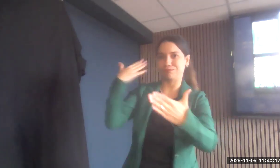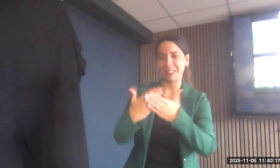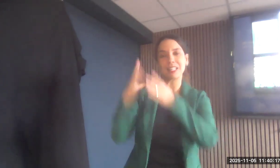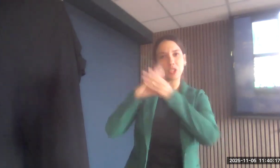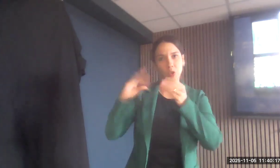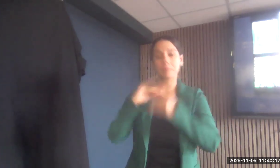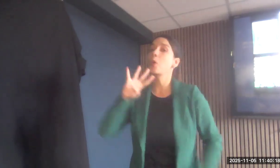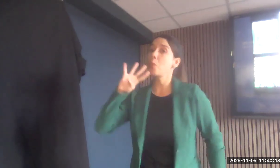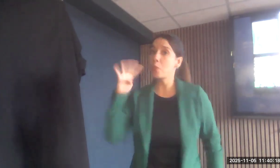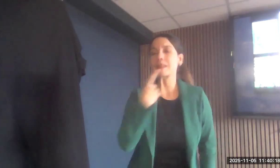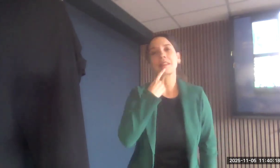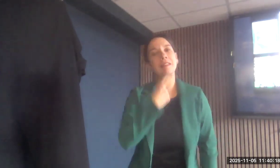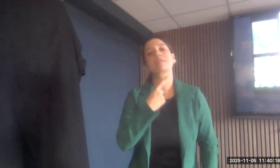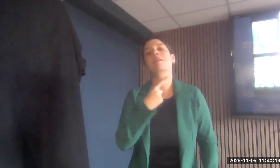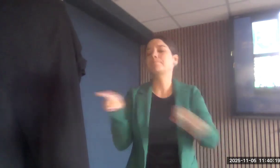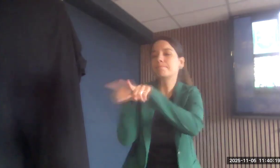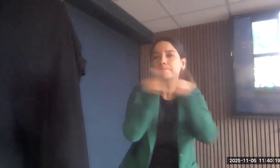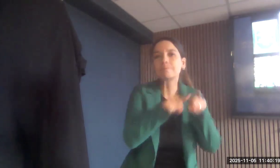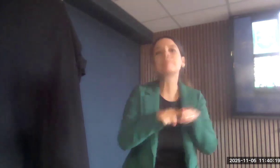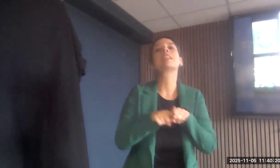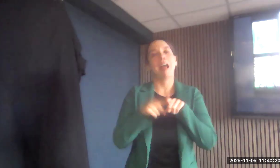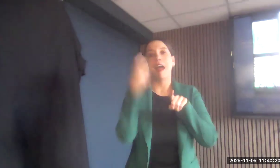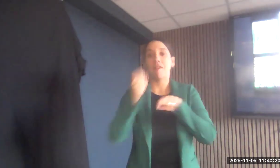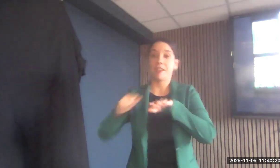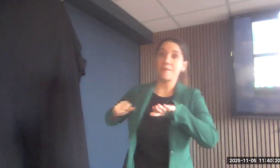So this is the research that we have conducted into this so far.